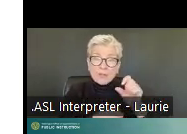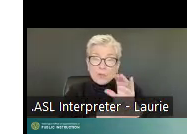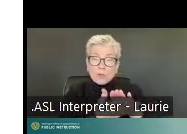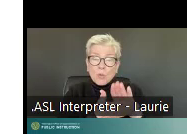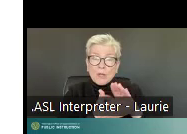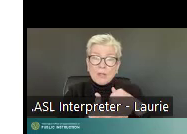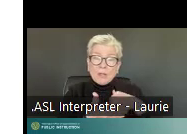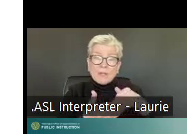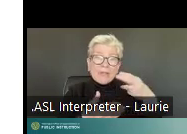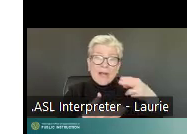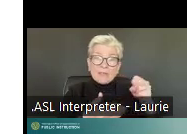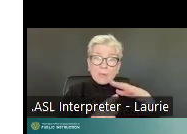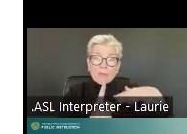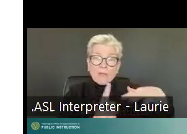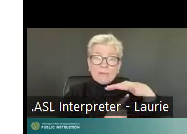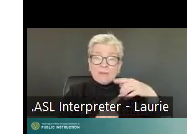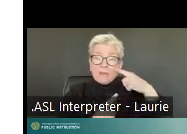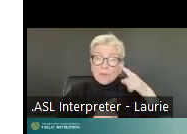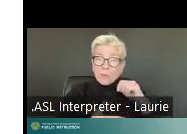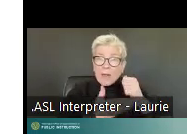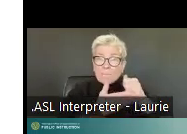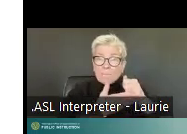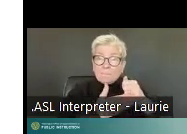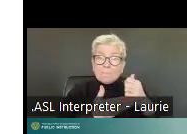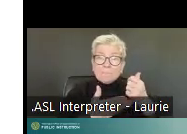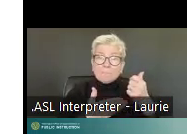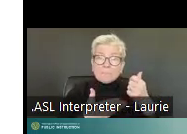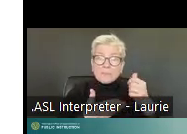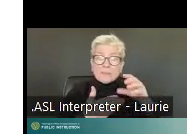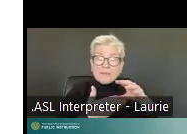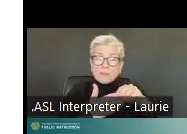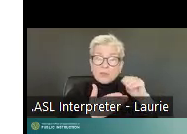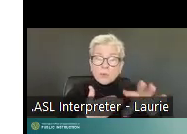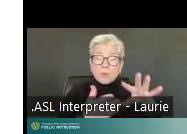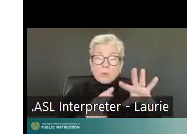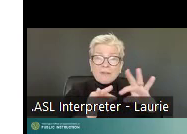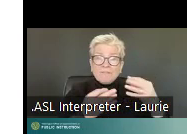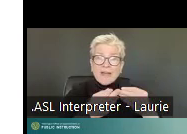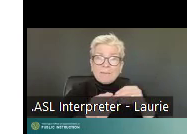the high school setting in order to get families and students through the door and participating